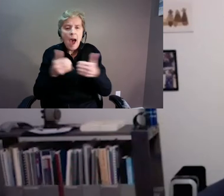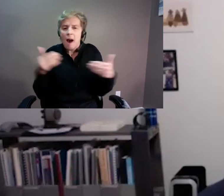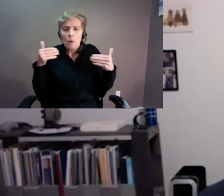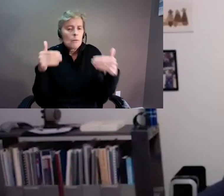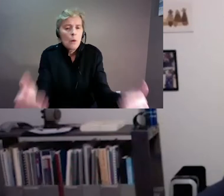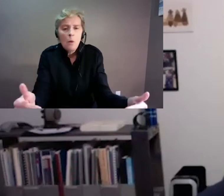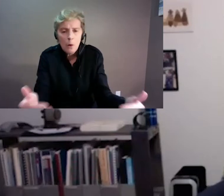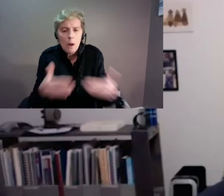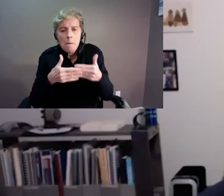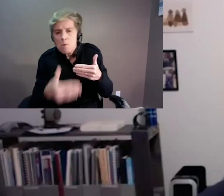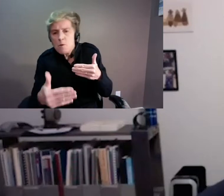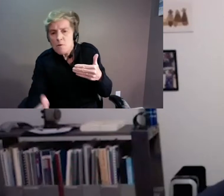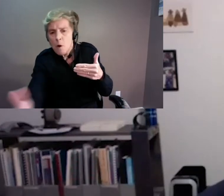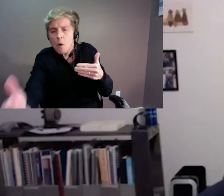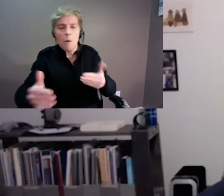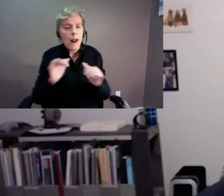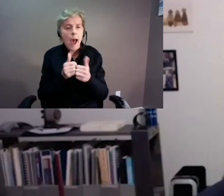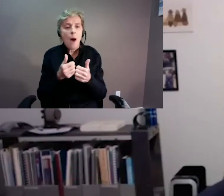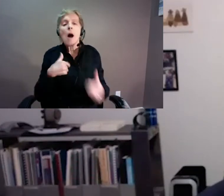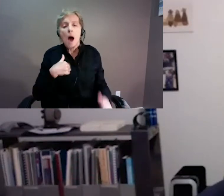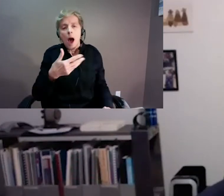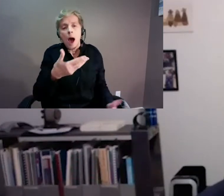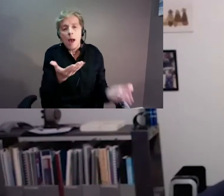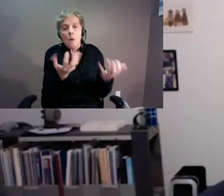that, and I appreciate the opportunity to ask questions. Thank you very much.